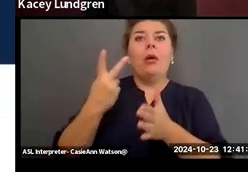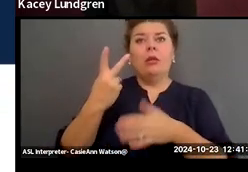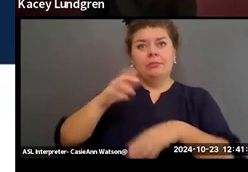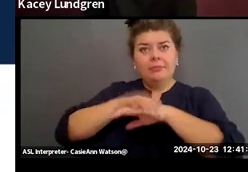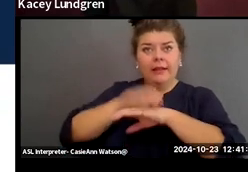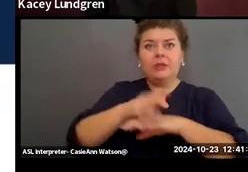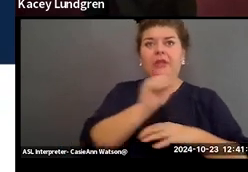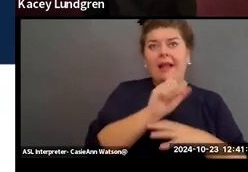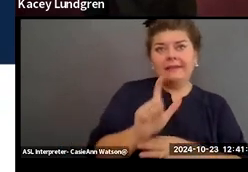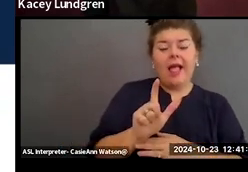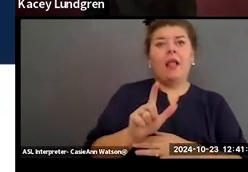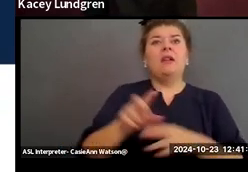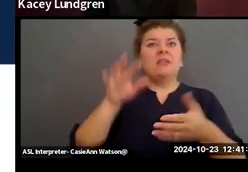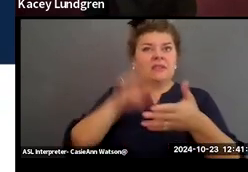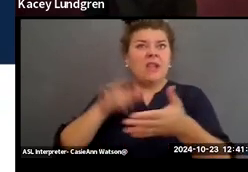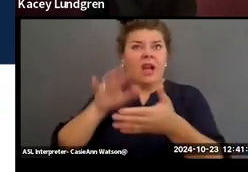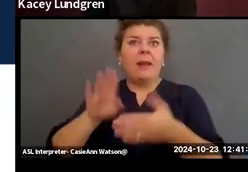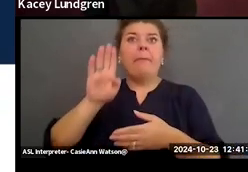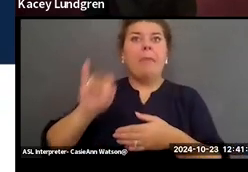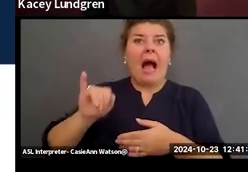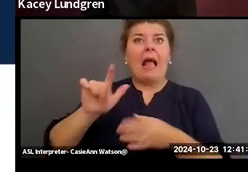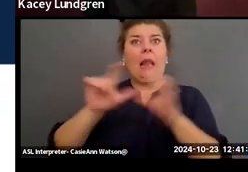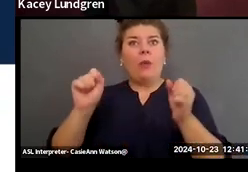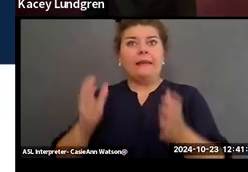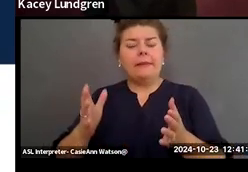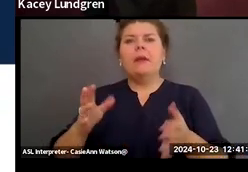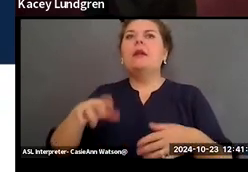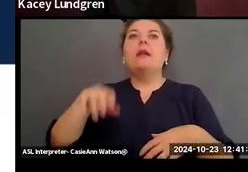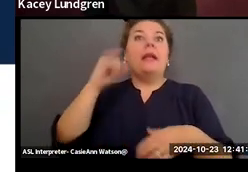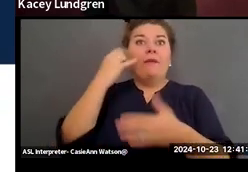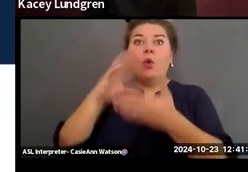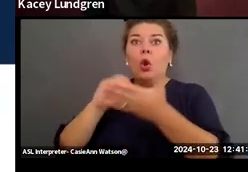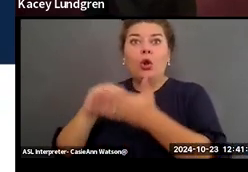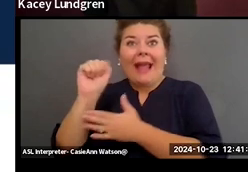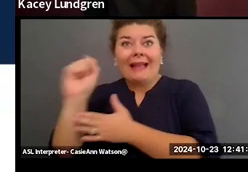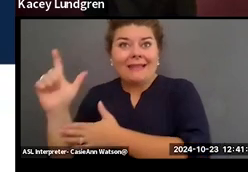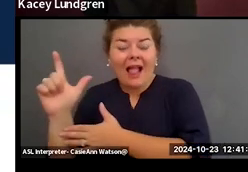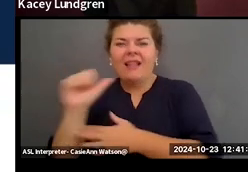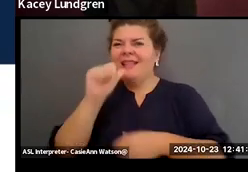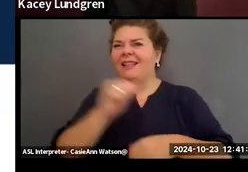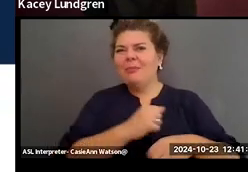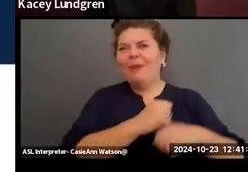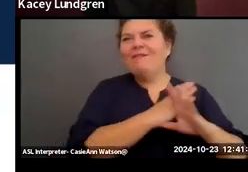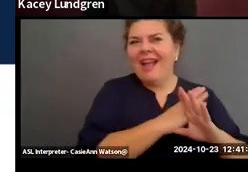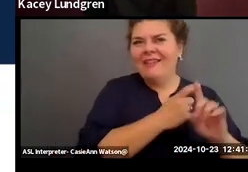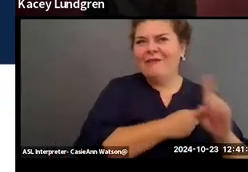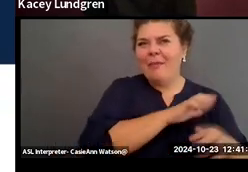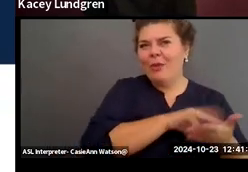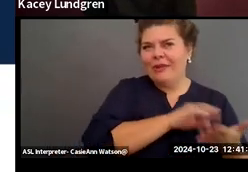have proven that learning ASL does not prevent a deaf child from learning English. In fact, it only helps.